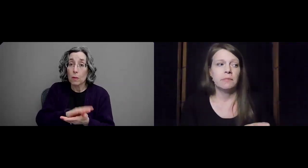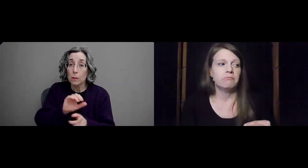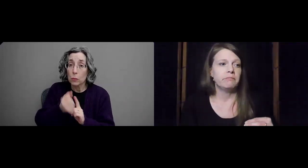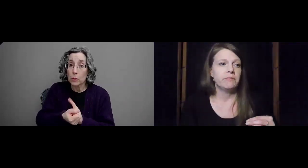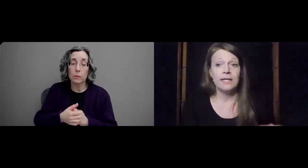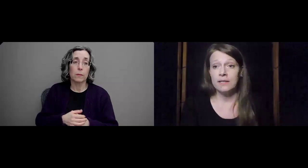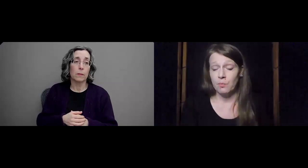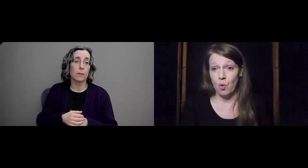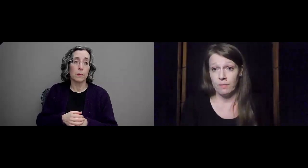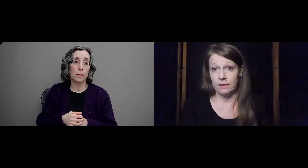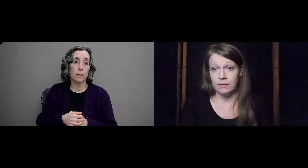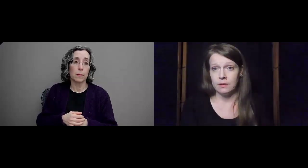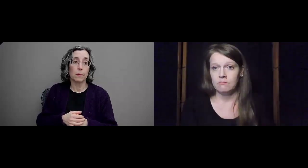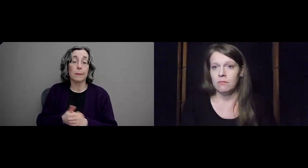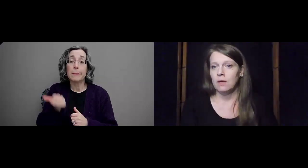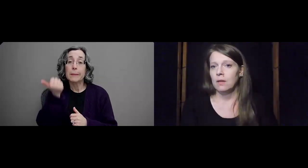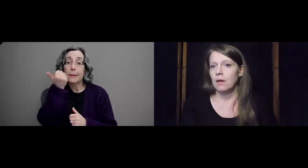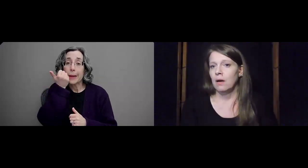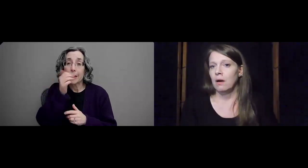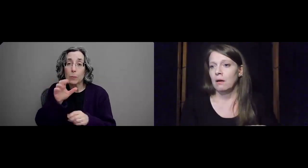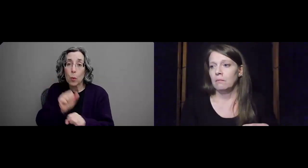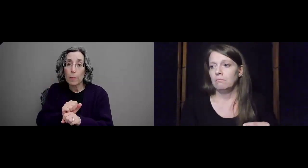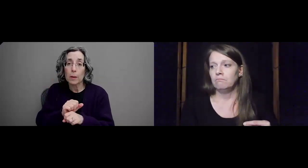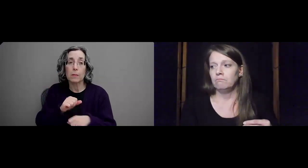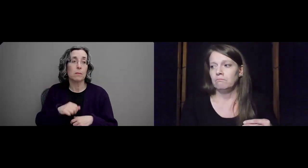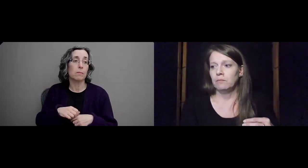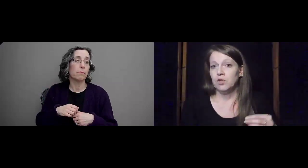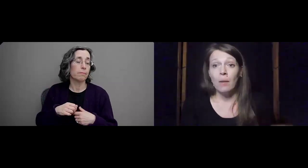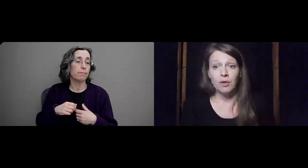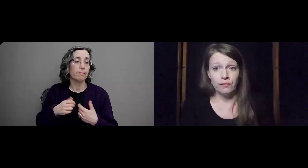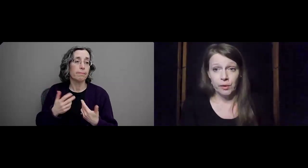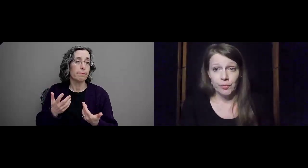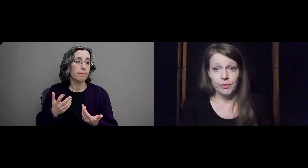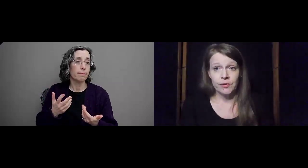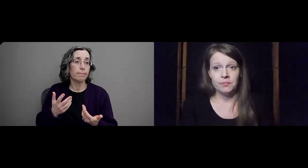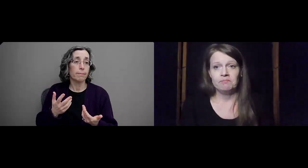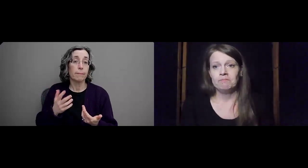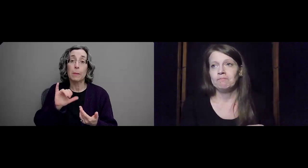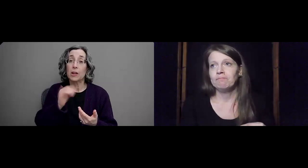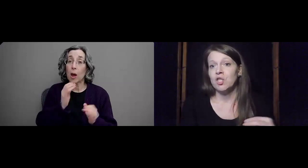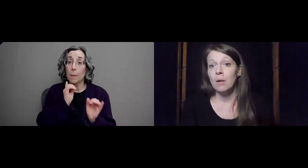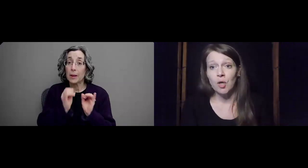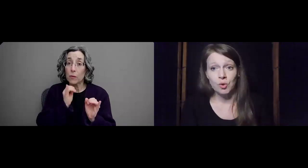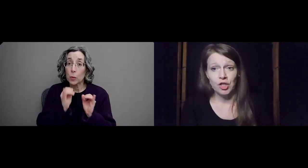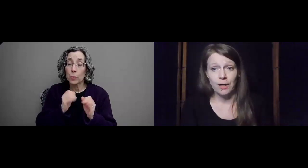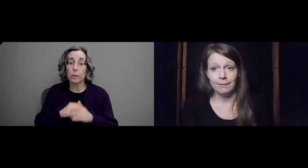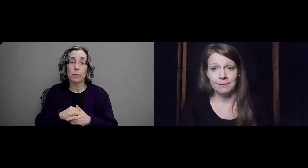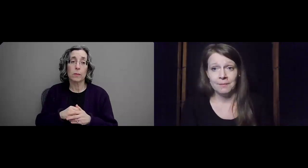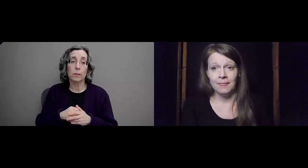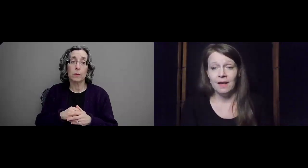appointment, funerals, school interactions, dentist